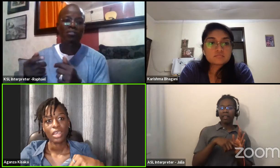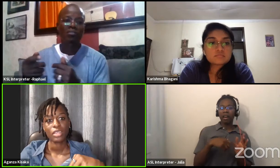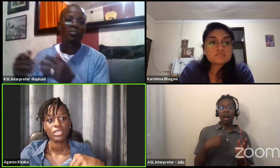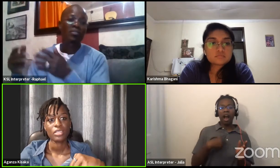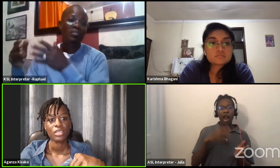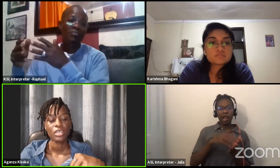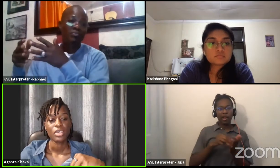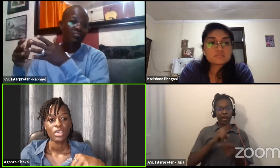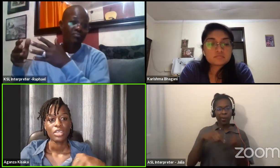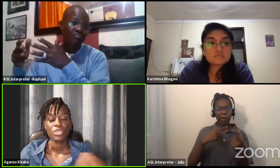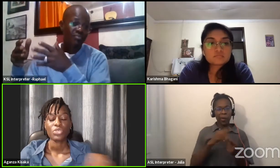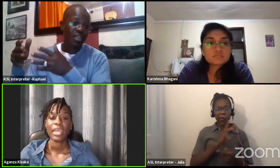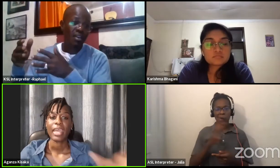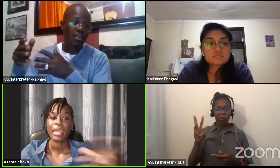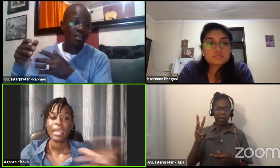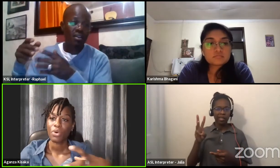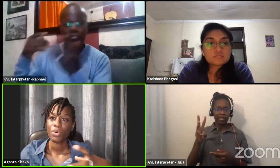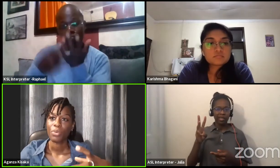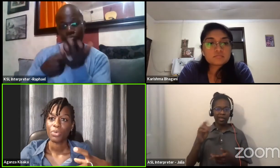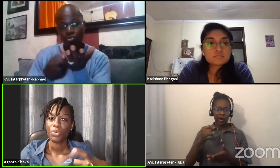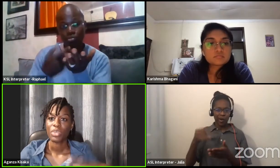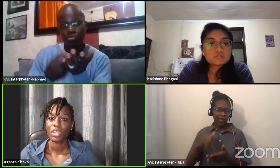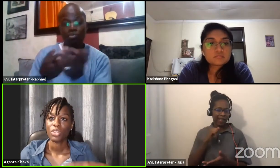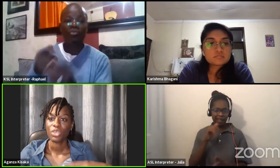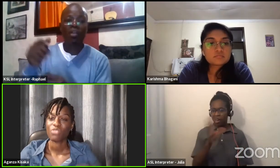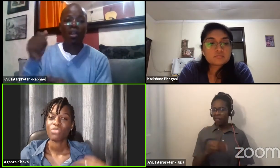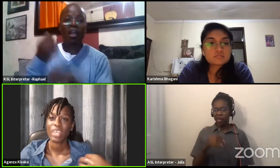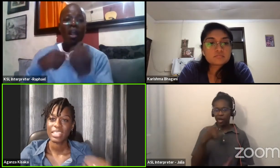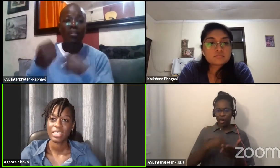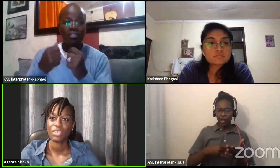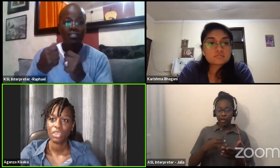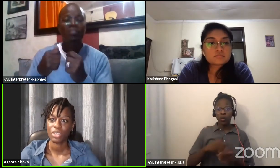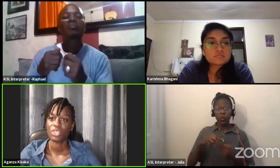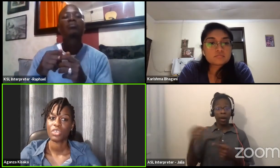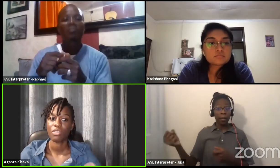And so I came home with a lot of Western knowledge of how